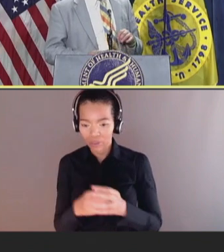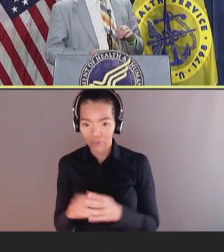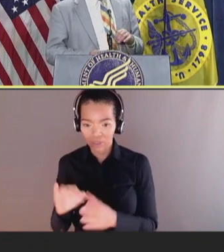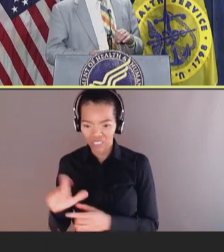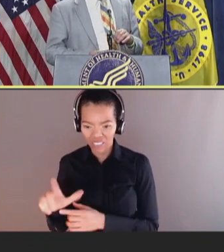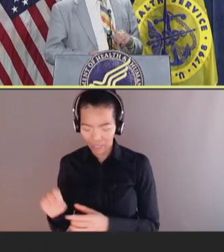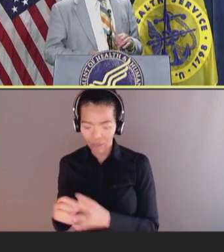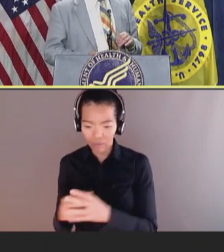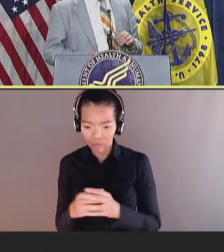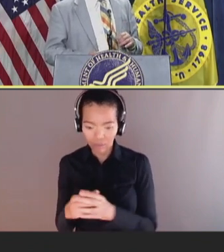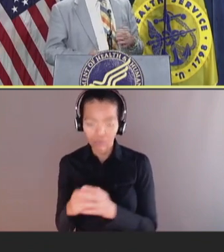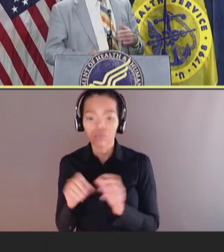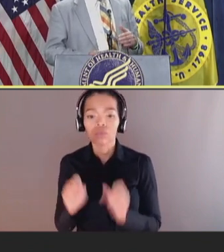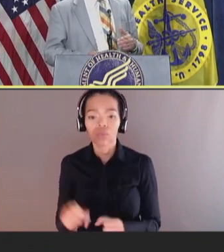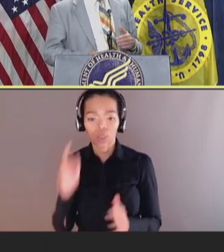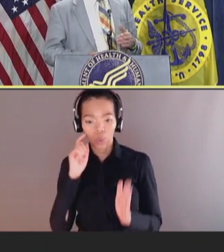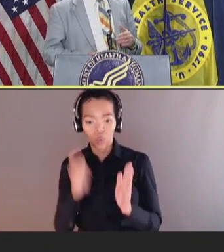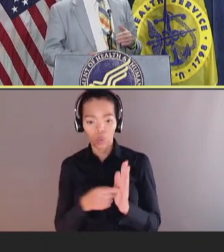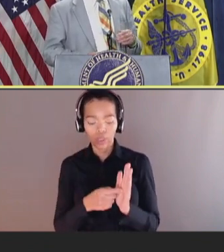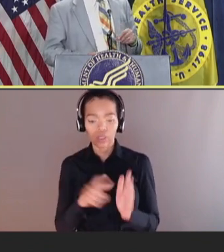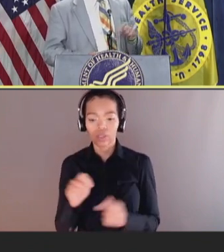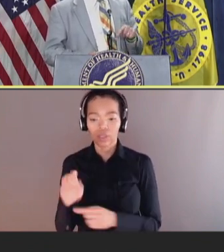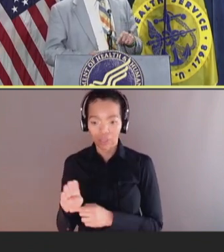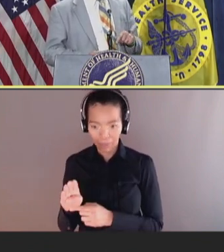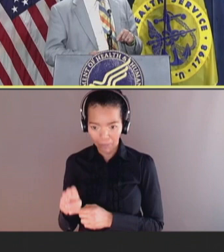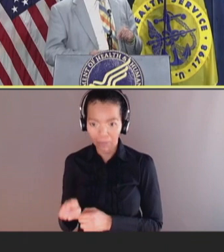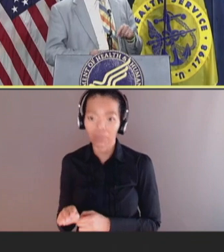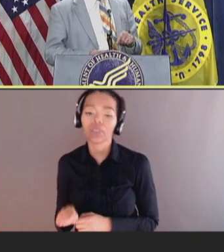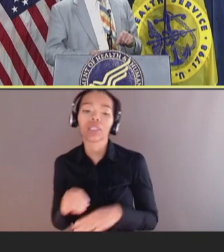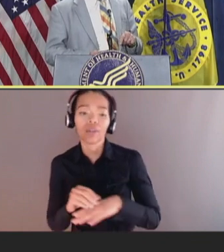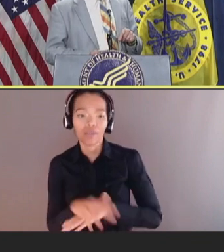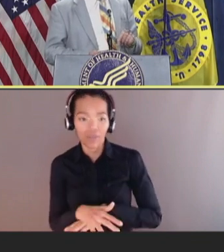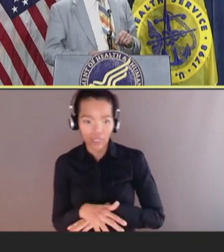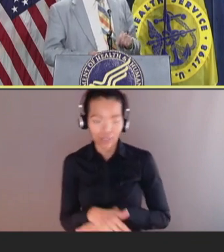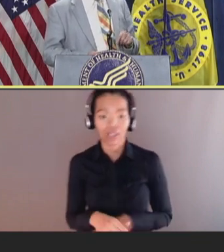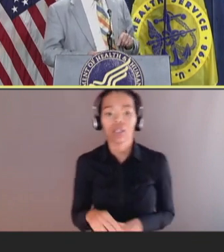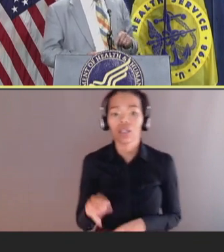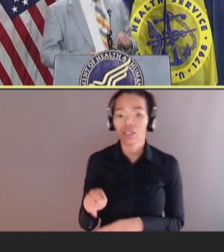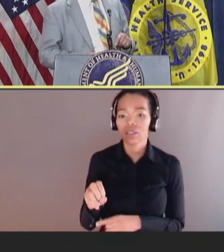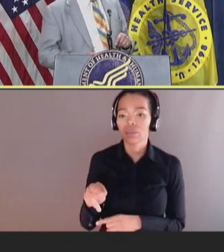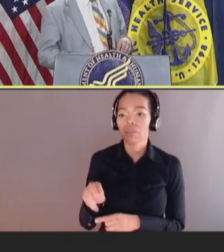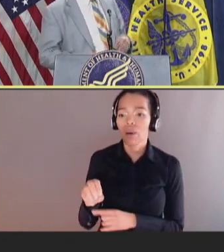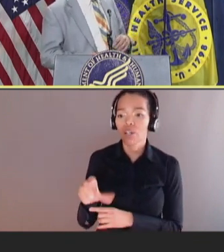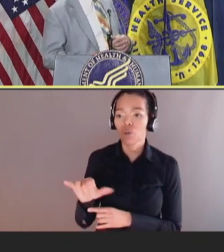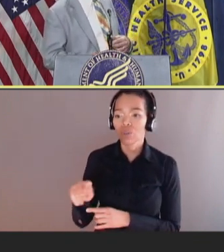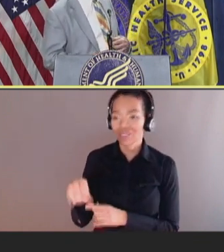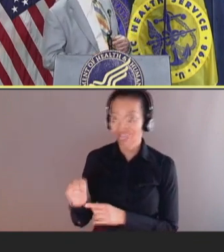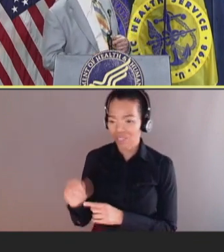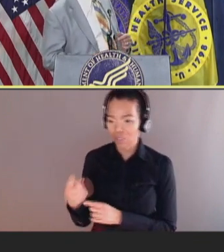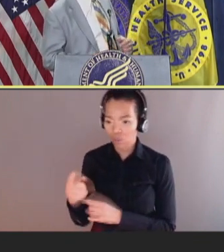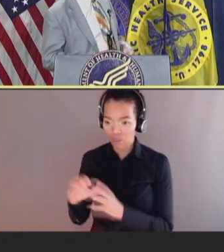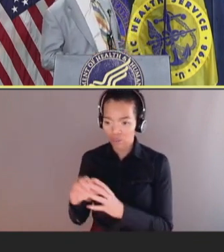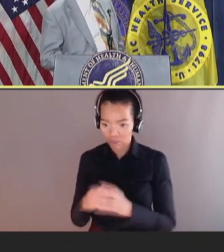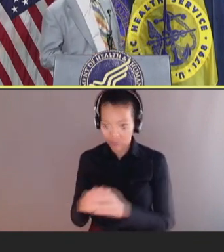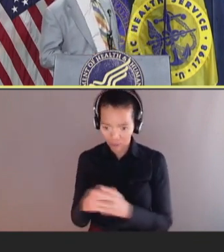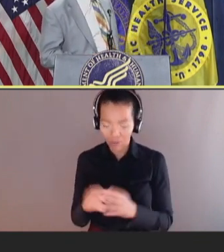TB infected human monocytes and inhibit the replication of the organism intracellularly.